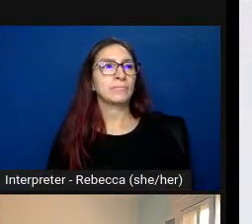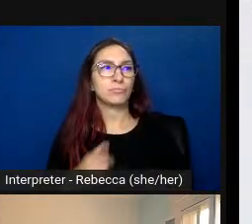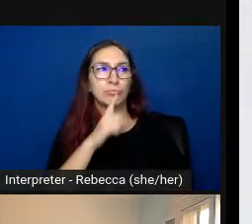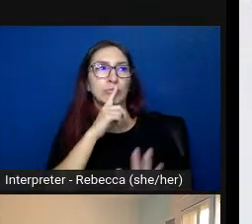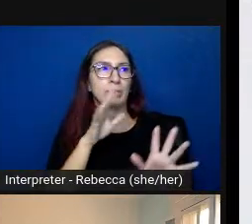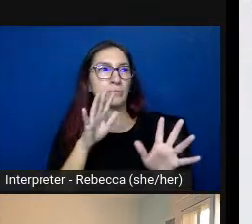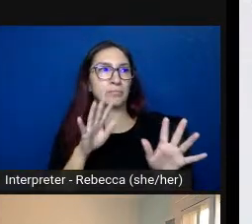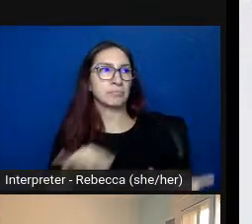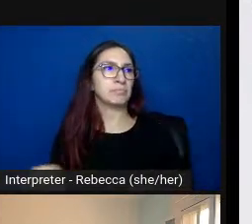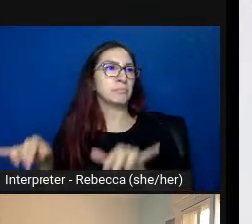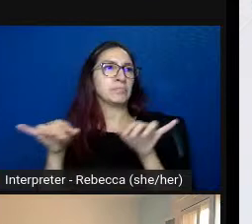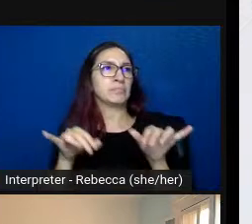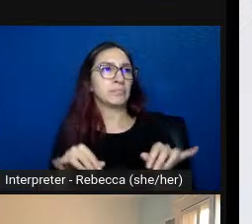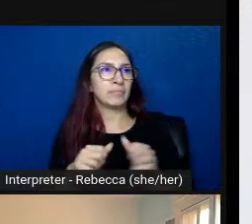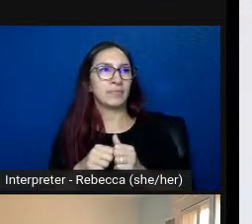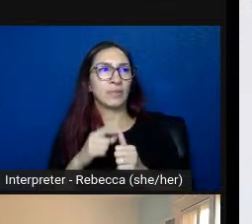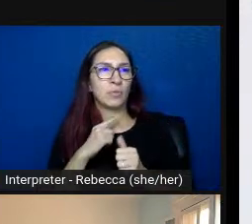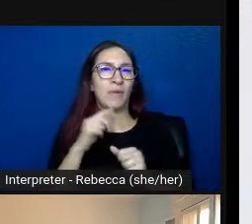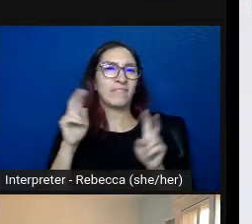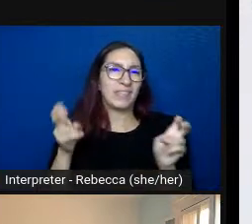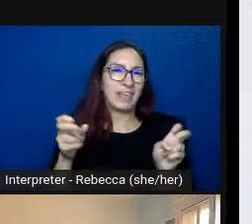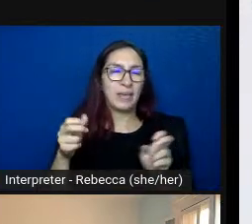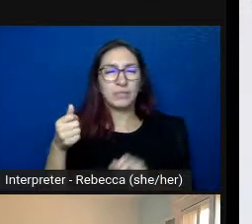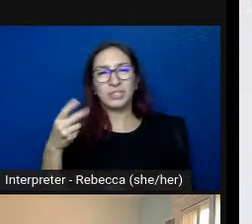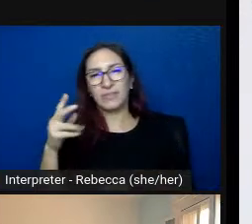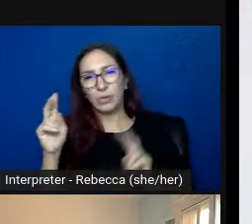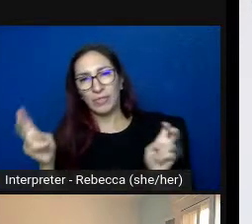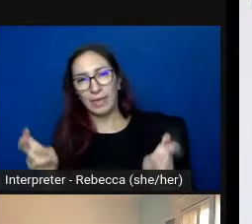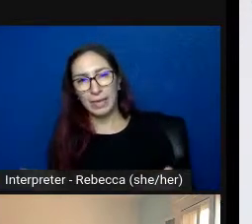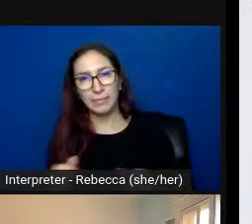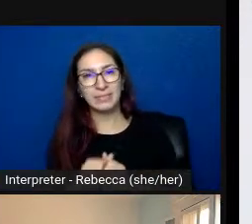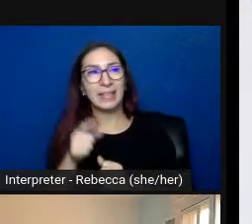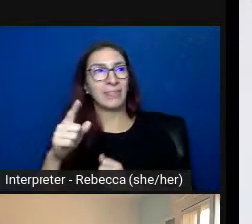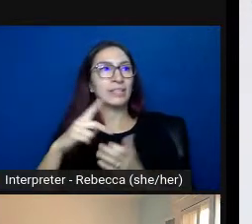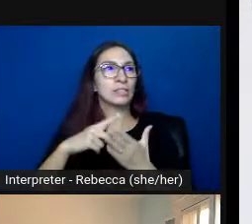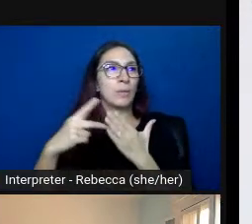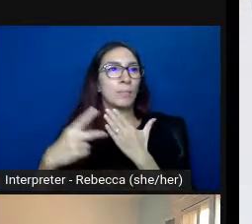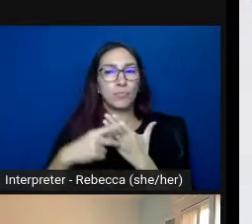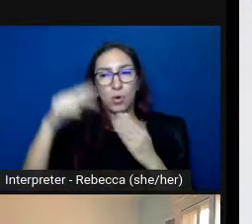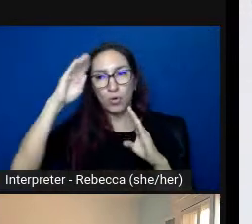In Joomla we have a